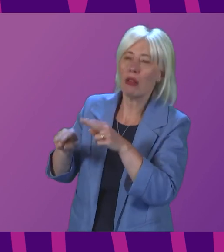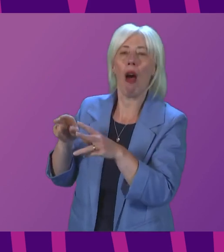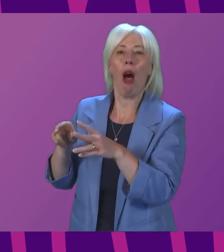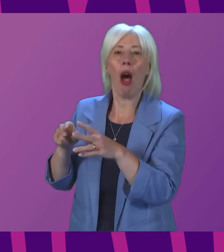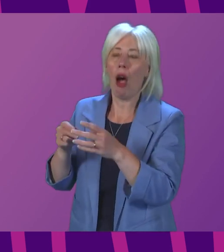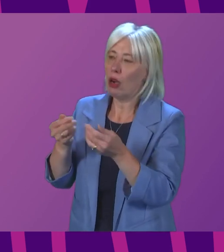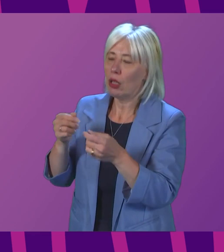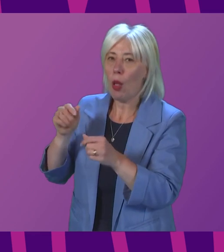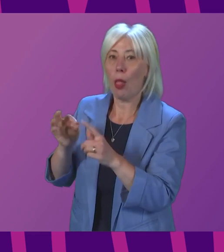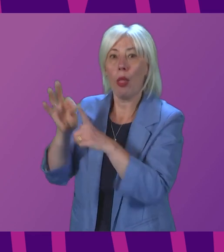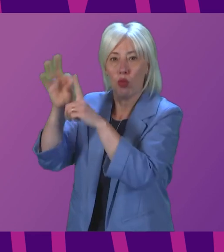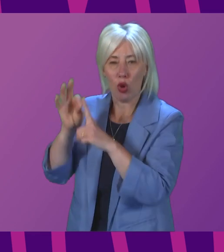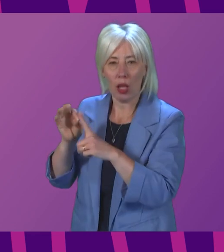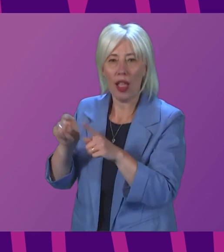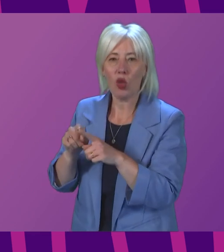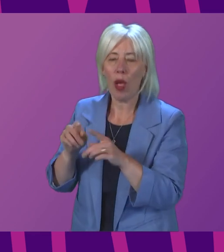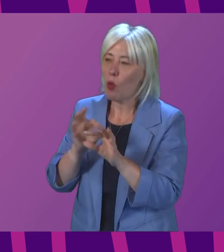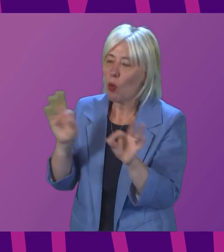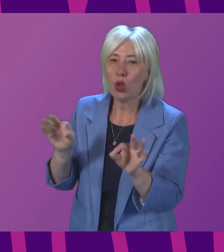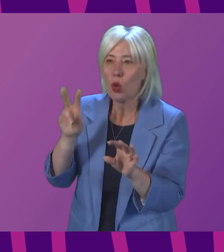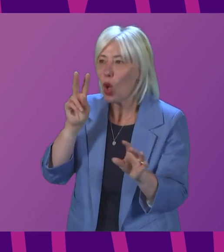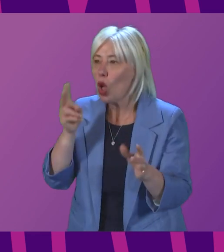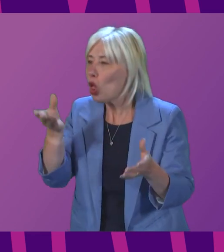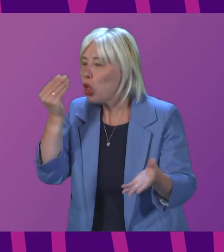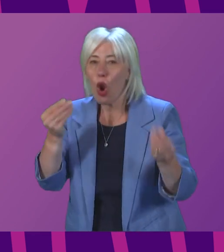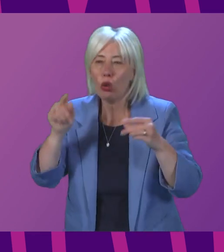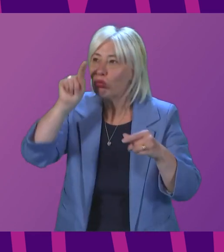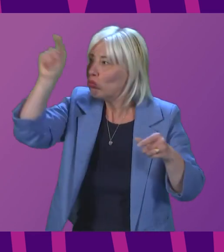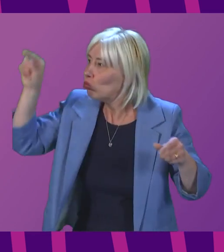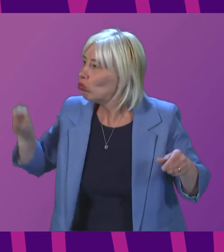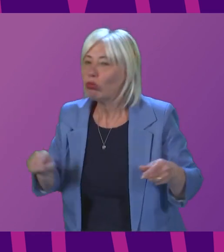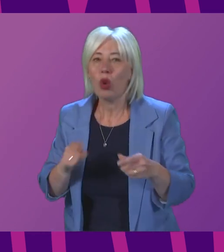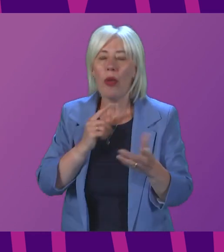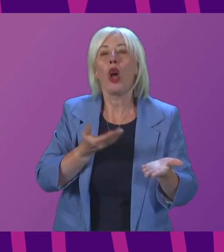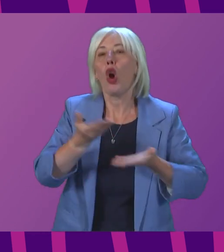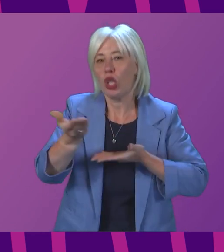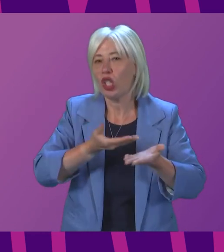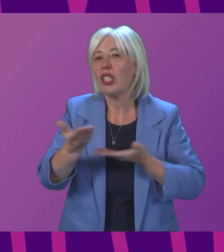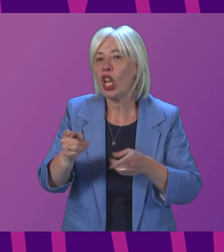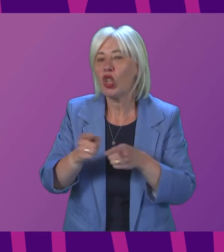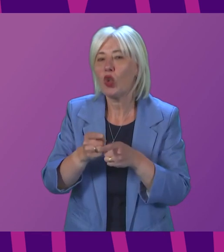We will also be seeking views and looking to learn from others more widely as part of the forthcoming consultation on the circular economy bill.